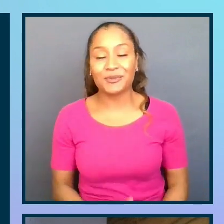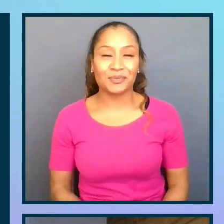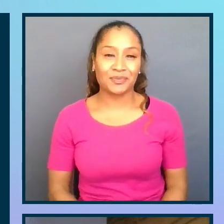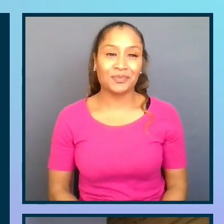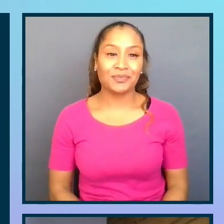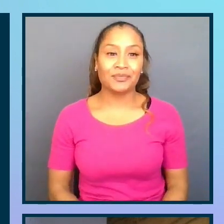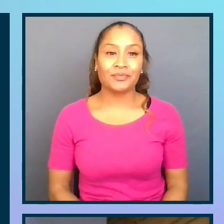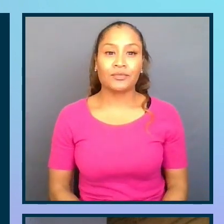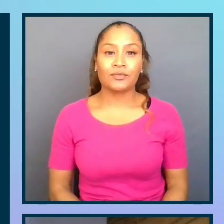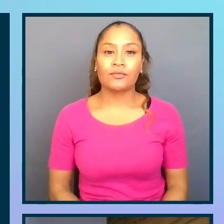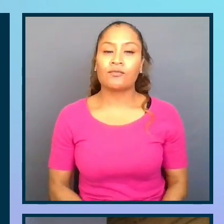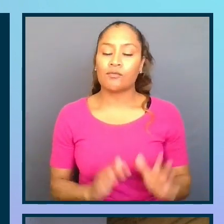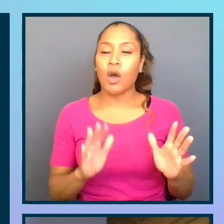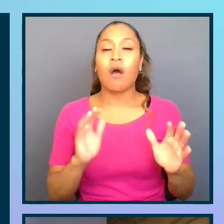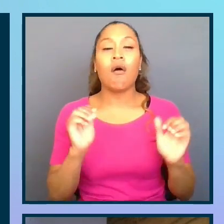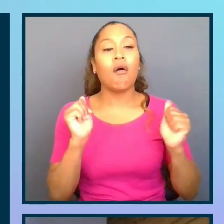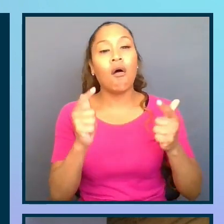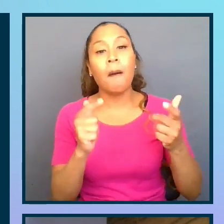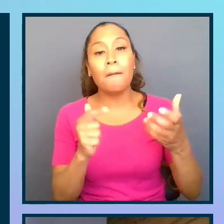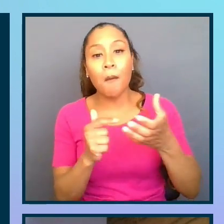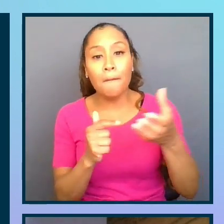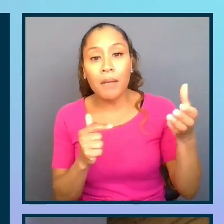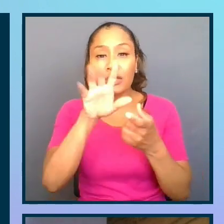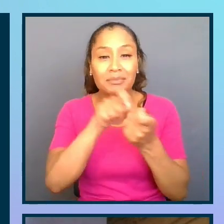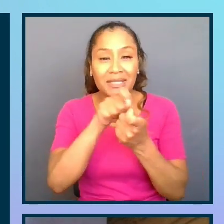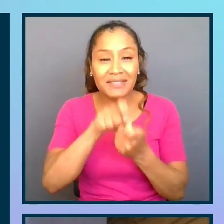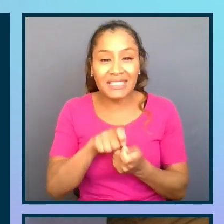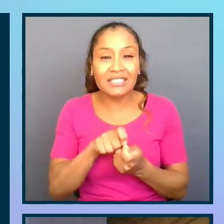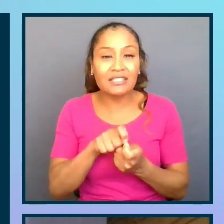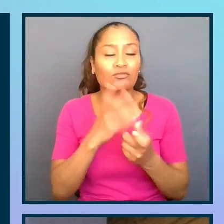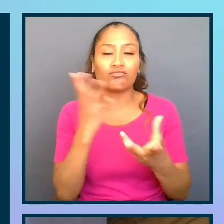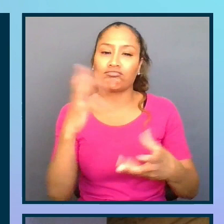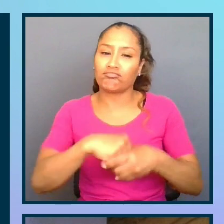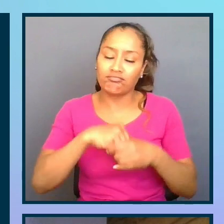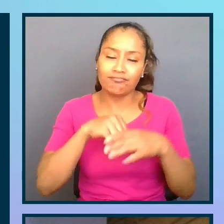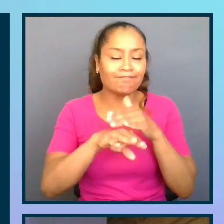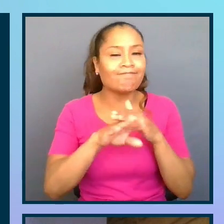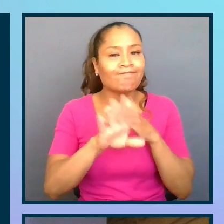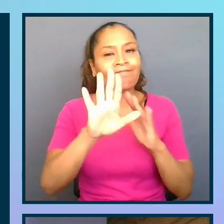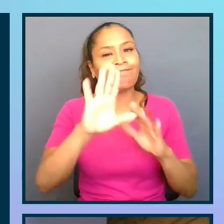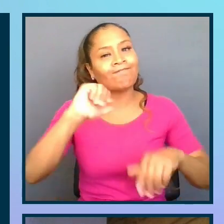Now our mobile design specs include accessibility as a standard, and this is really, really important.